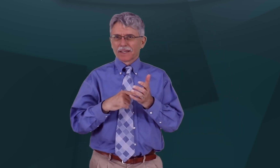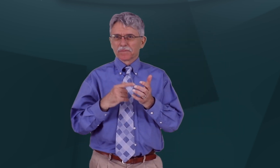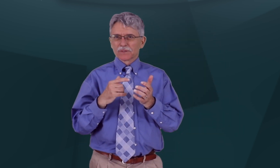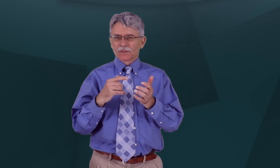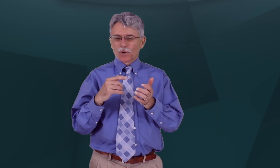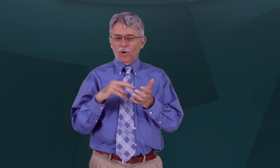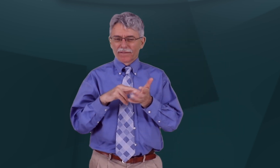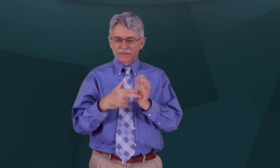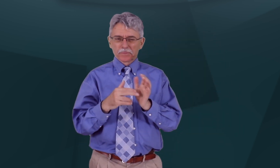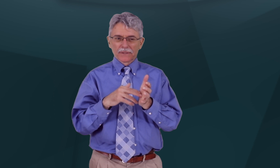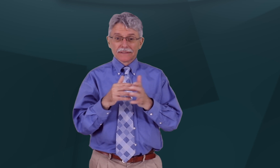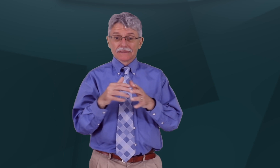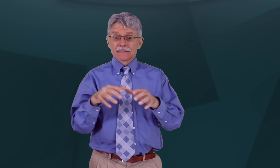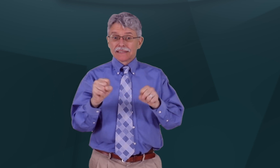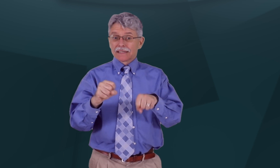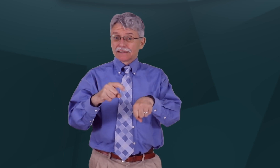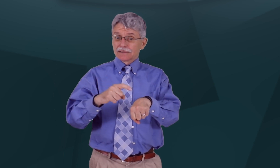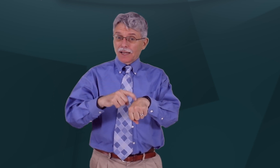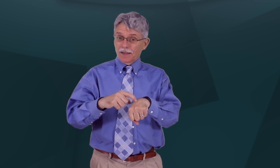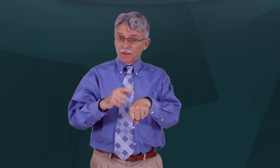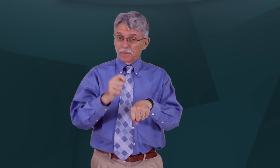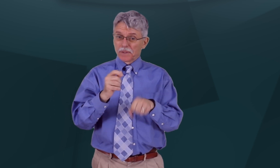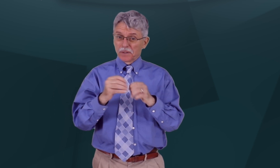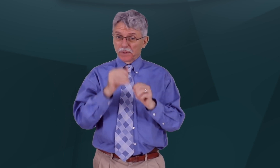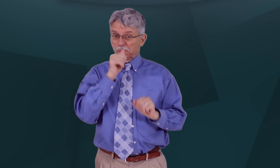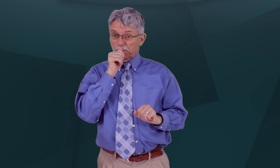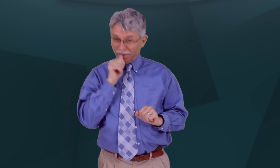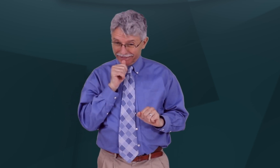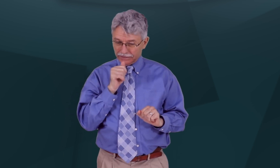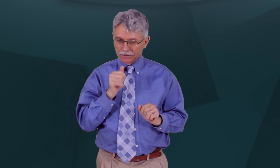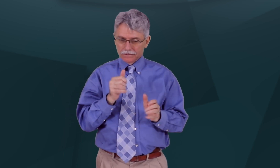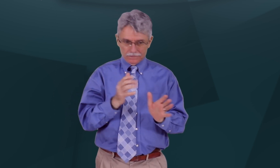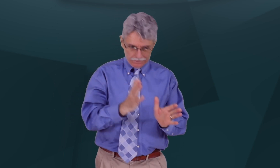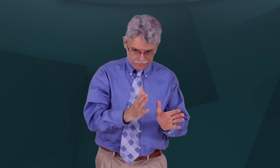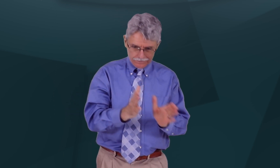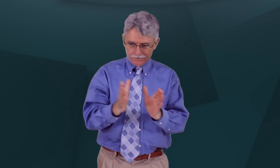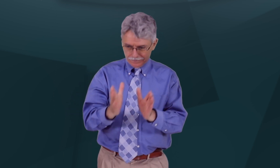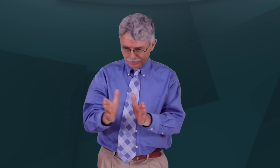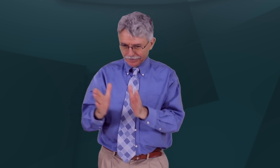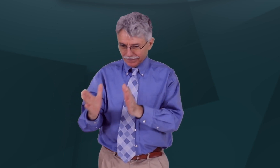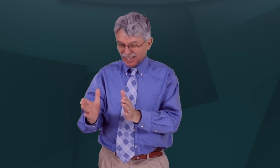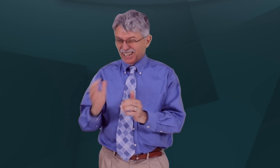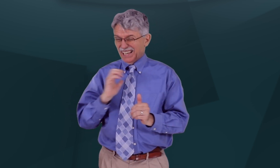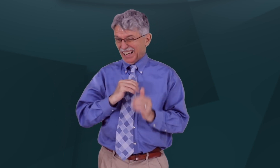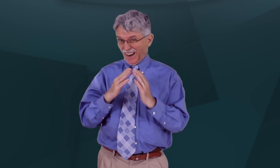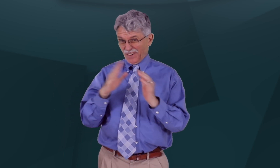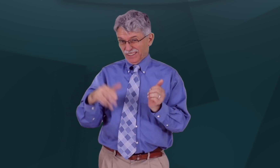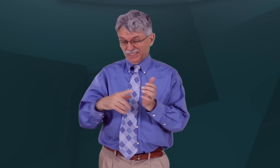So that sometimes -- it often means that it takes time, a little bit more patience to talk to each.